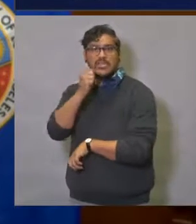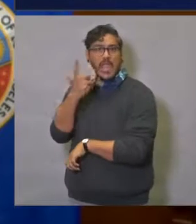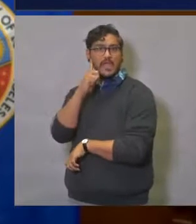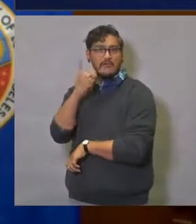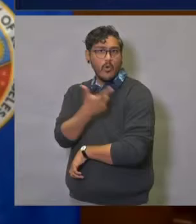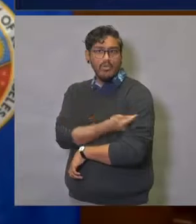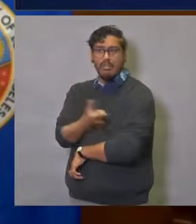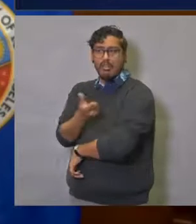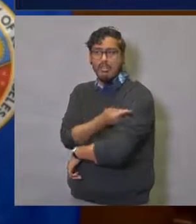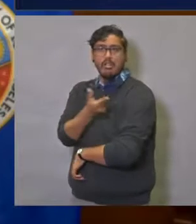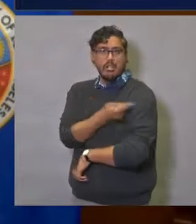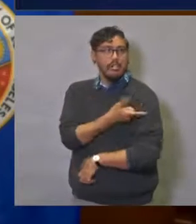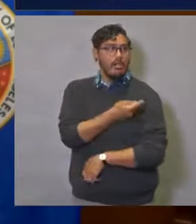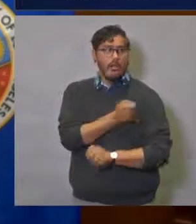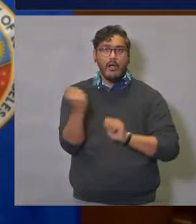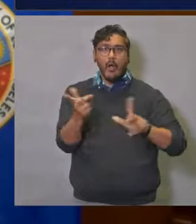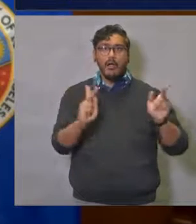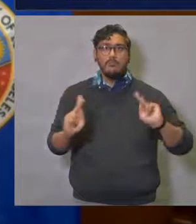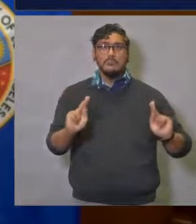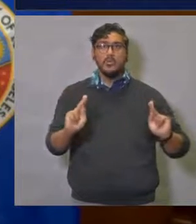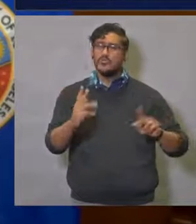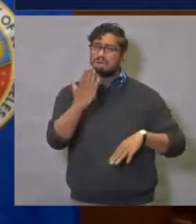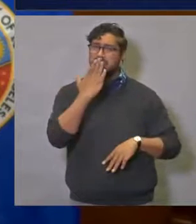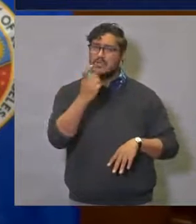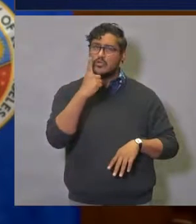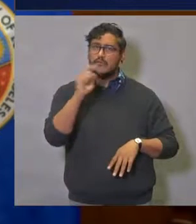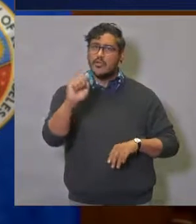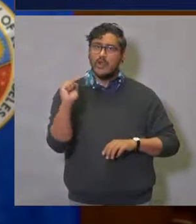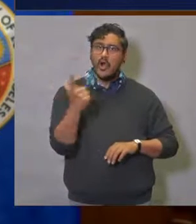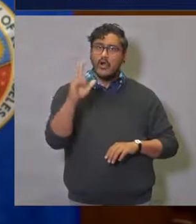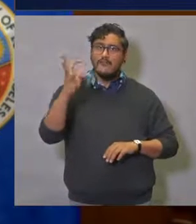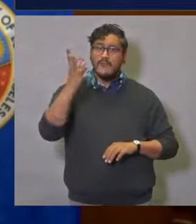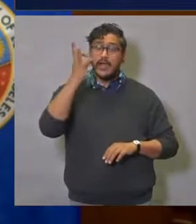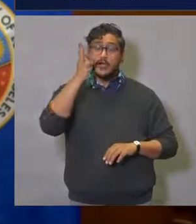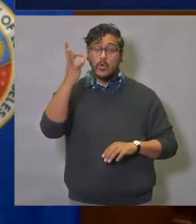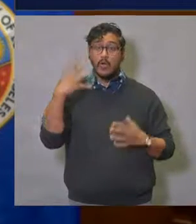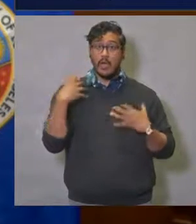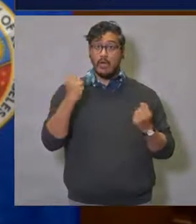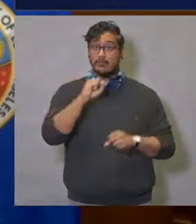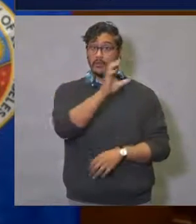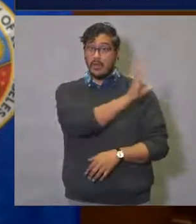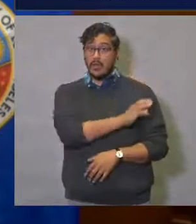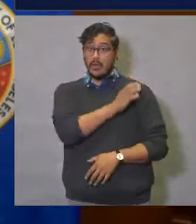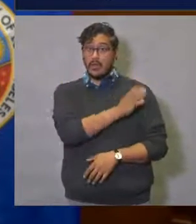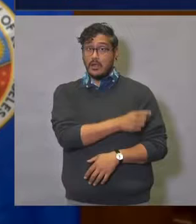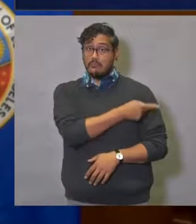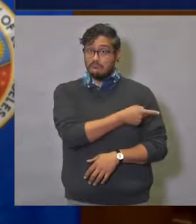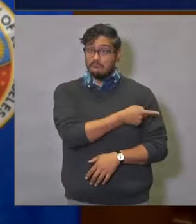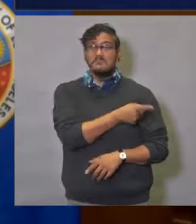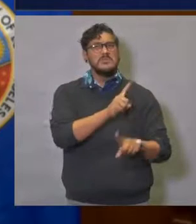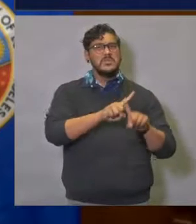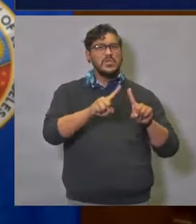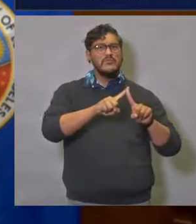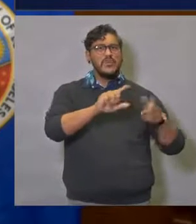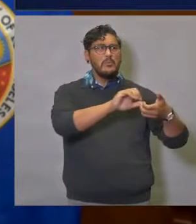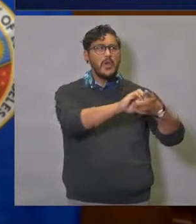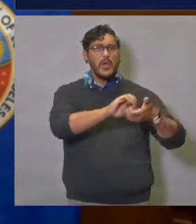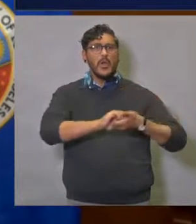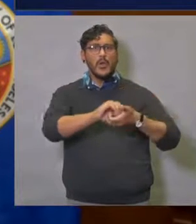SHOTS INTO THE ARMS OF OUR RESIDENTS. VACCINE SHOTS INTO THE ARMS